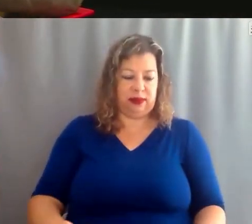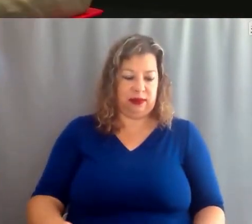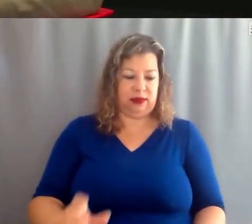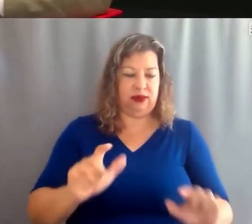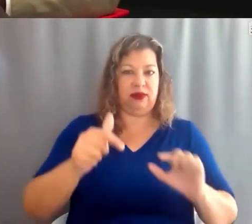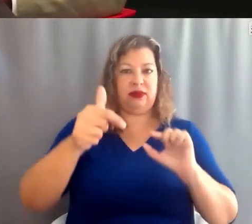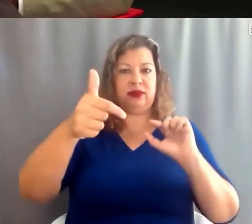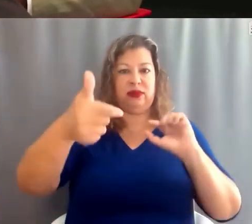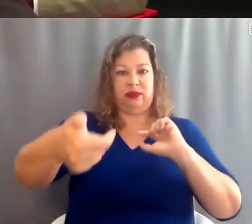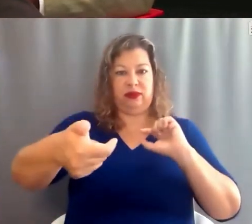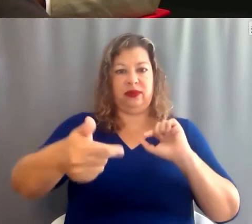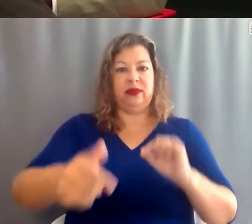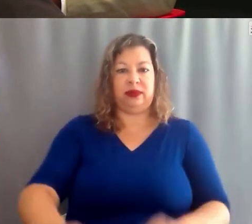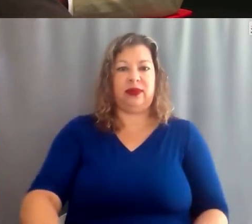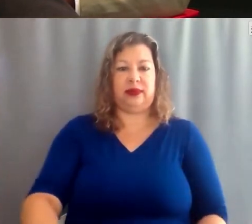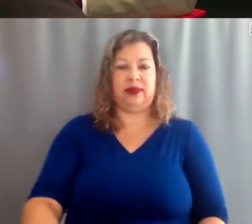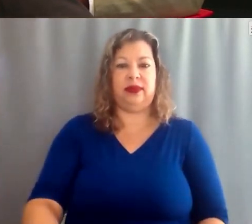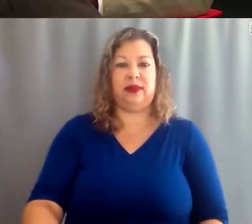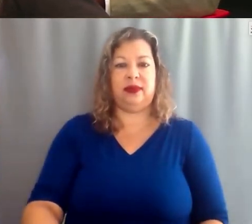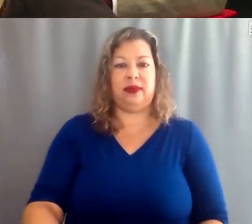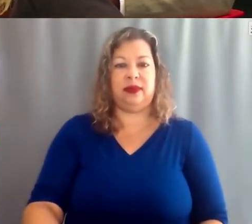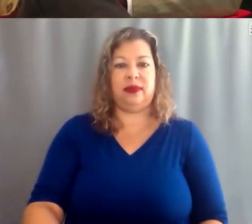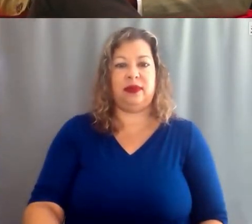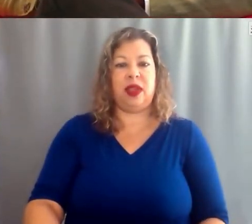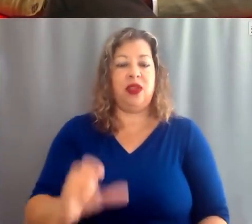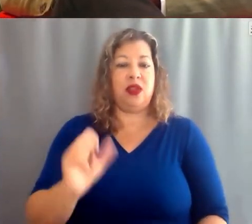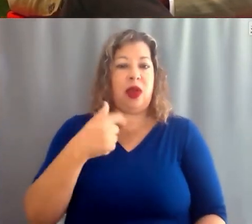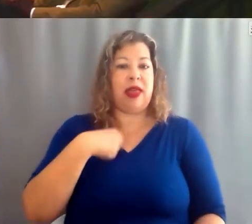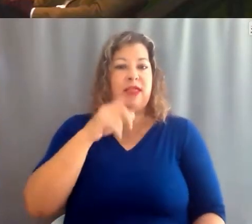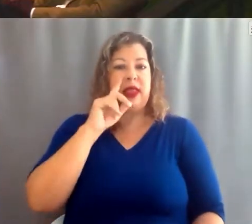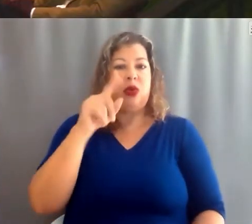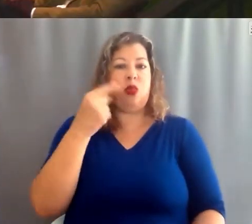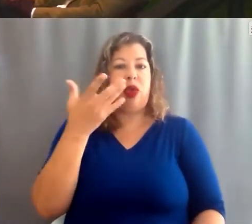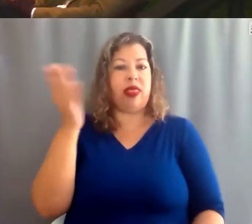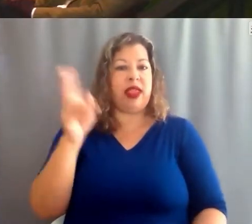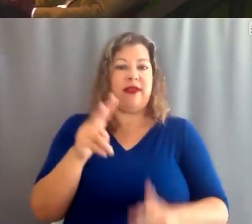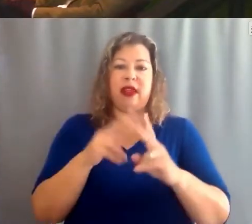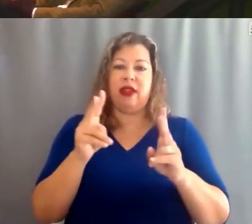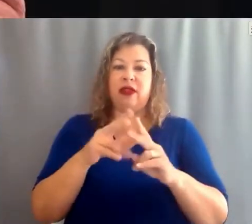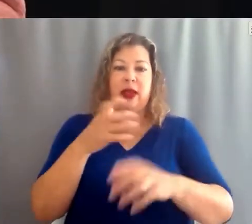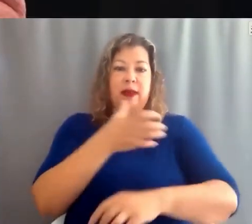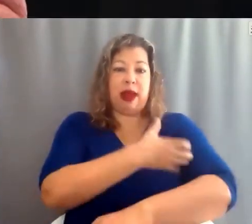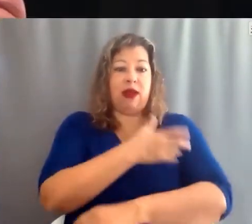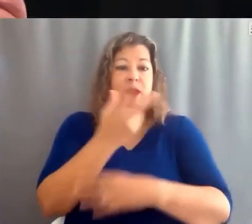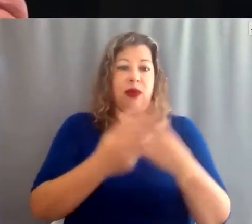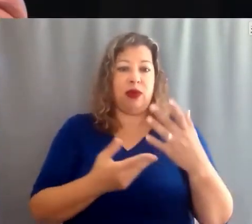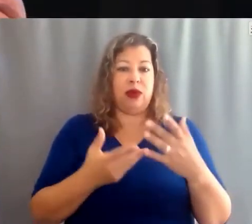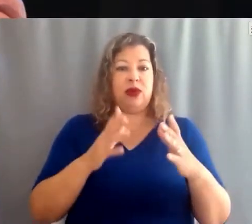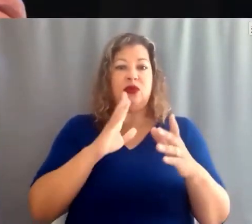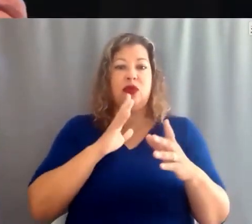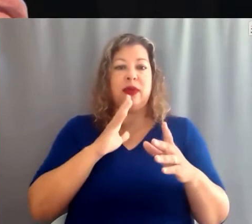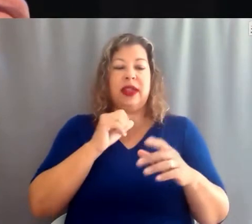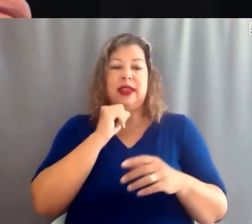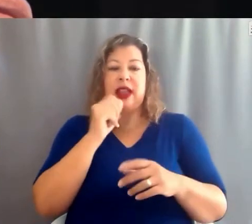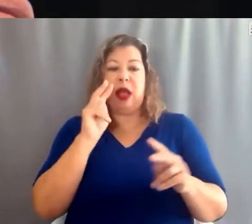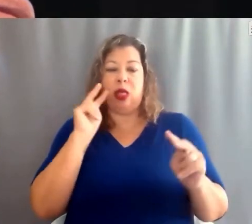But I think one of the powerful things that both of you were talking about is like. Not looking at this moment as necessarily a negative thing.